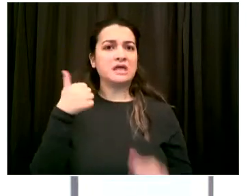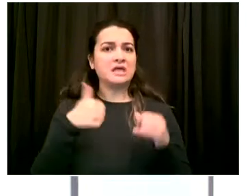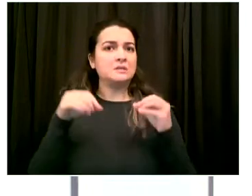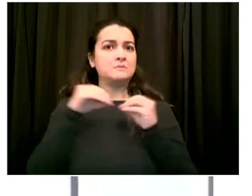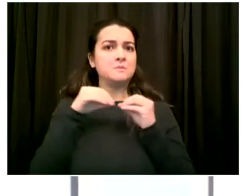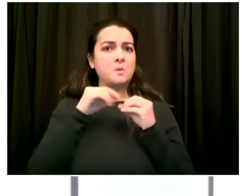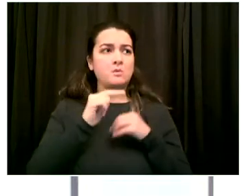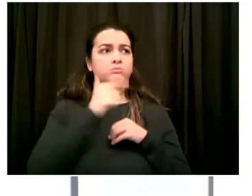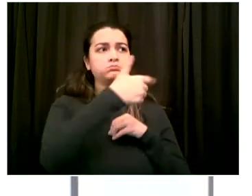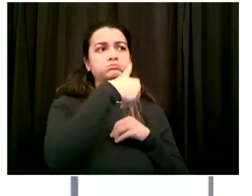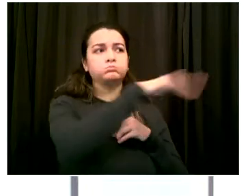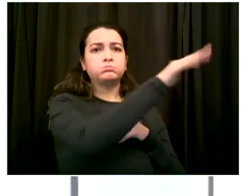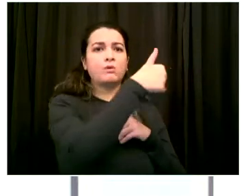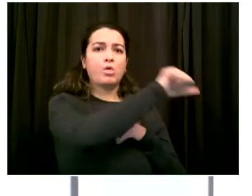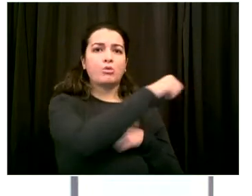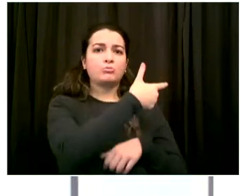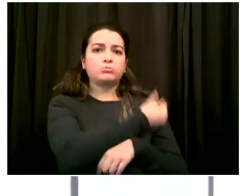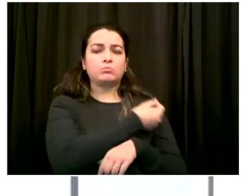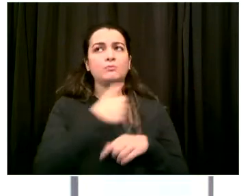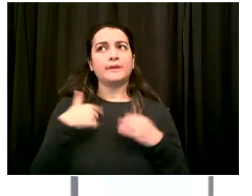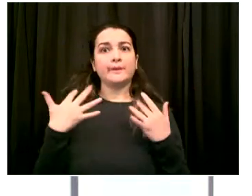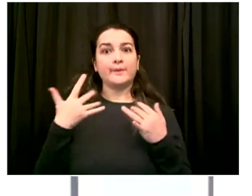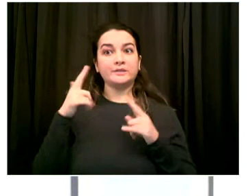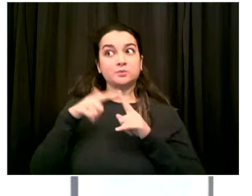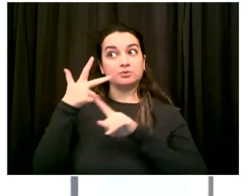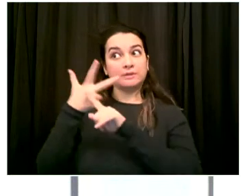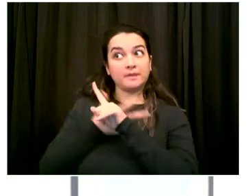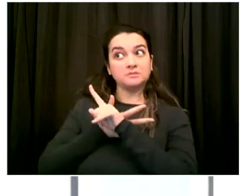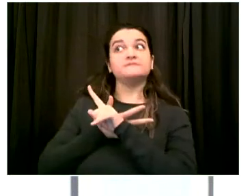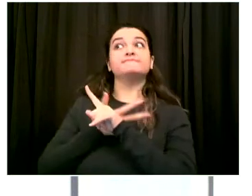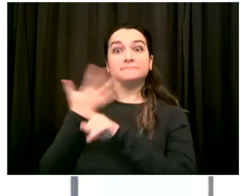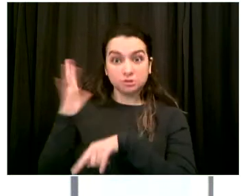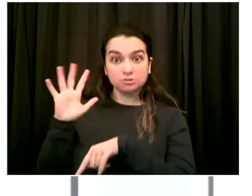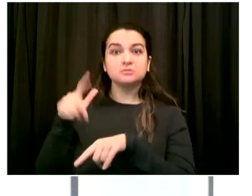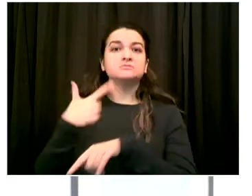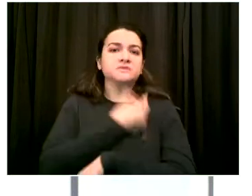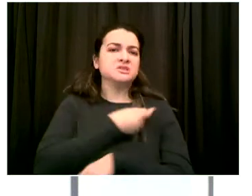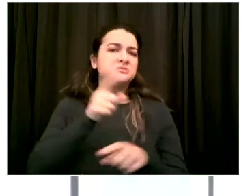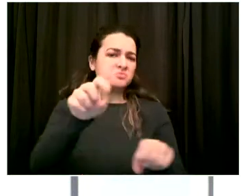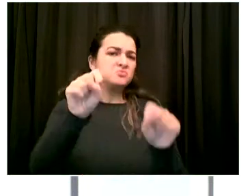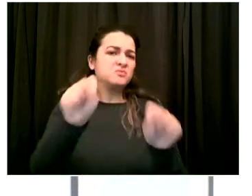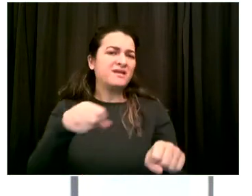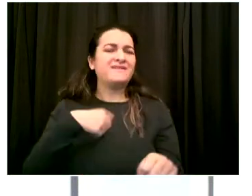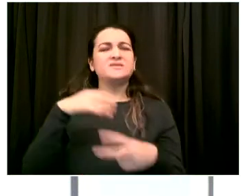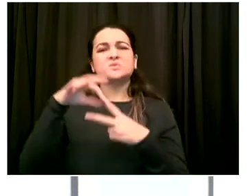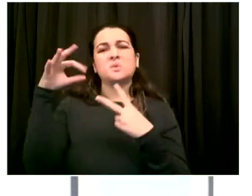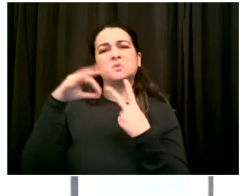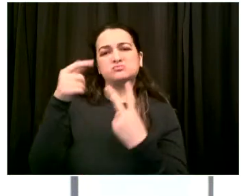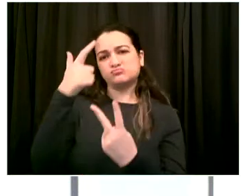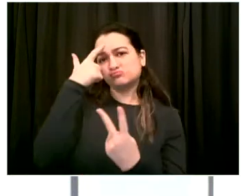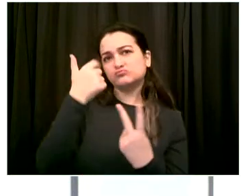INDIVIDUAL CHOICE WHETHER TO DO IT OOR NOT. . PEOPLE CAN CHOOSE TO GET VACCINATED DURING THAT PERIOD THIS IS REALLY IMPORTANT ONE CONNECTED TO THAT LARGER GOAL